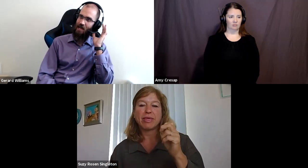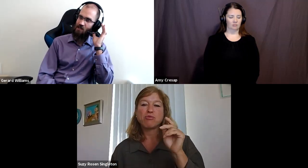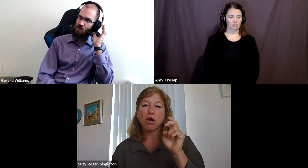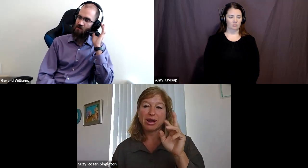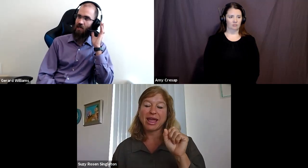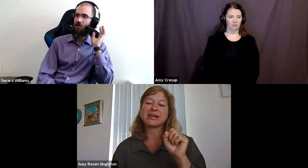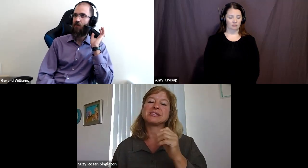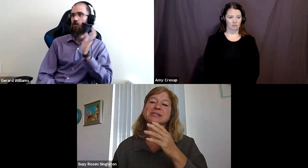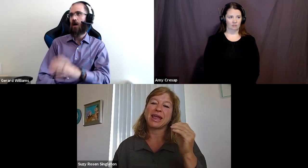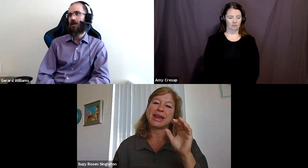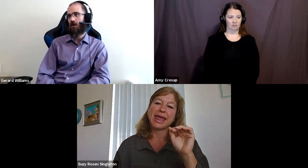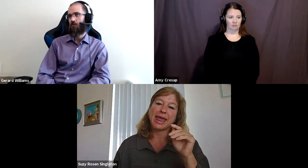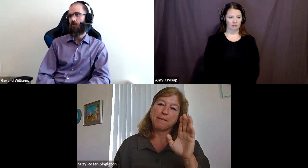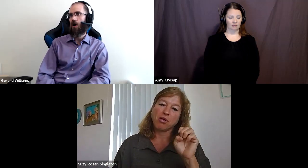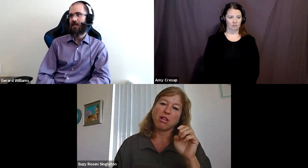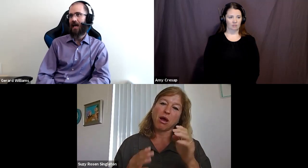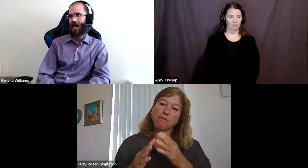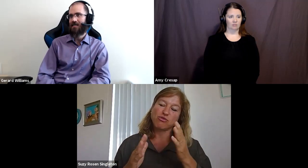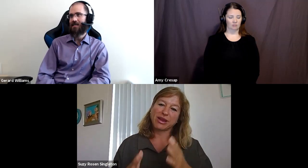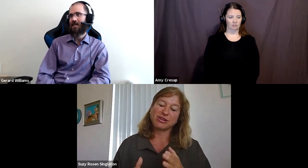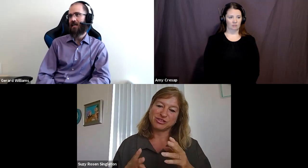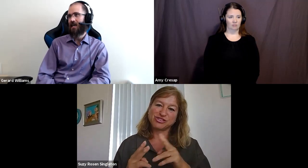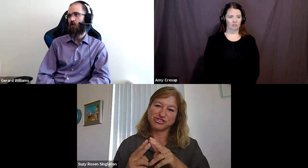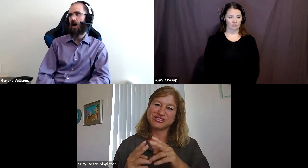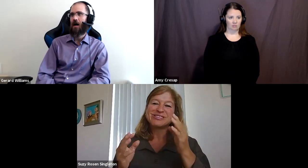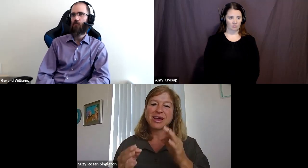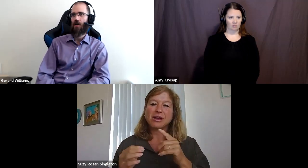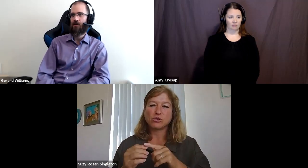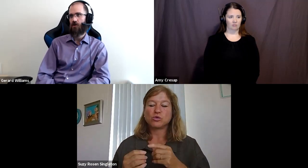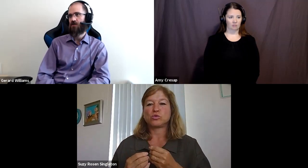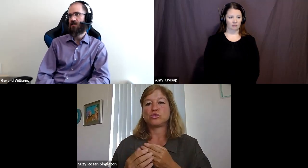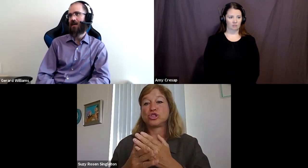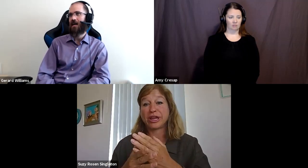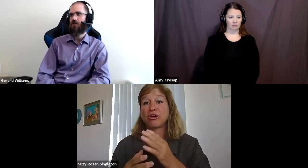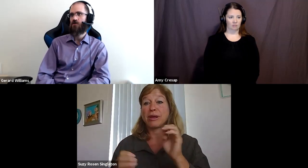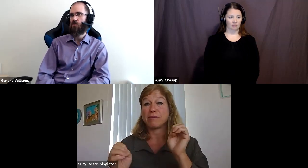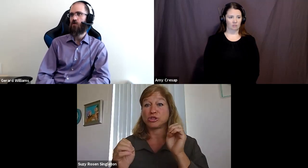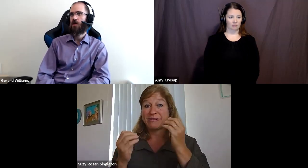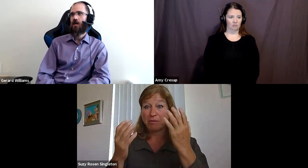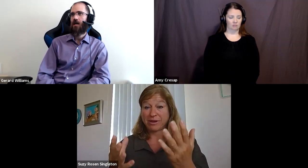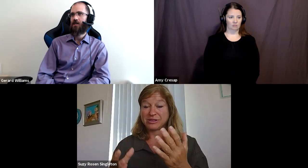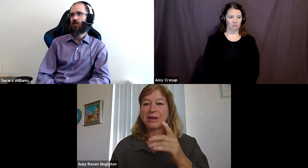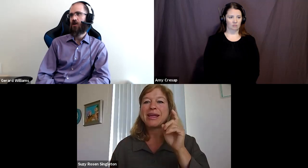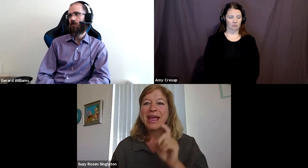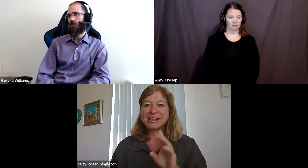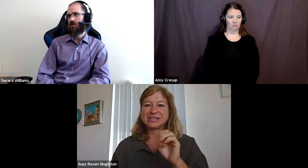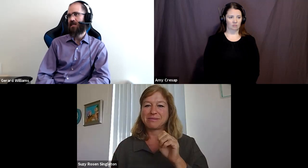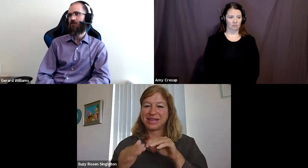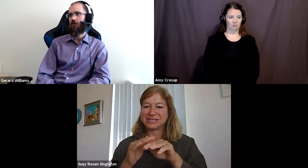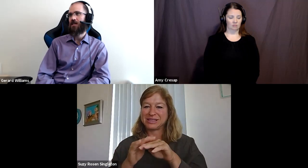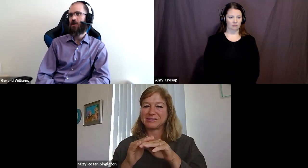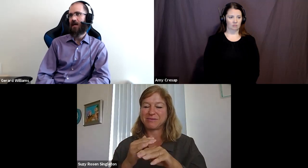is if and when the broadcast and cable operators decide to share emergency information, that